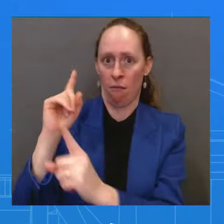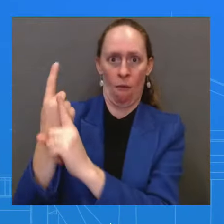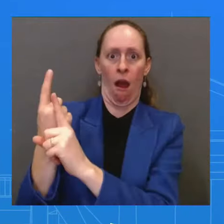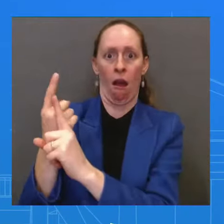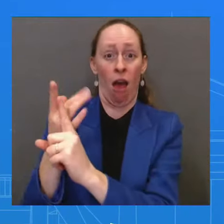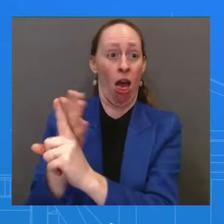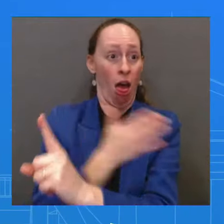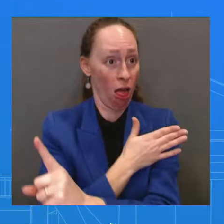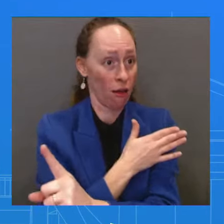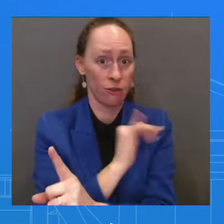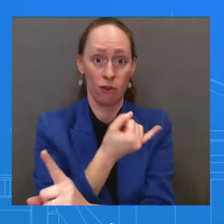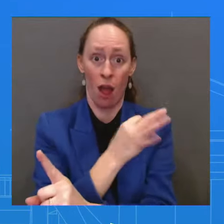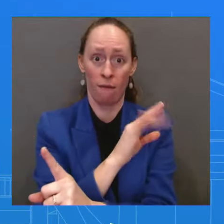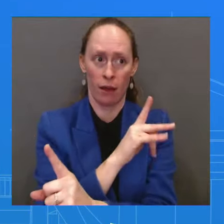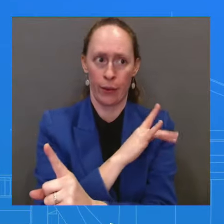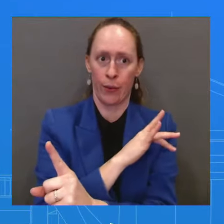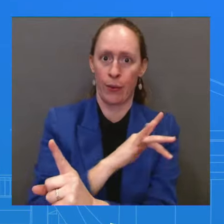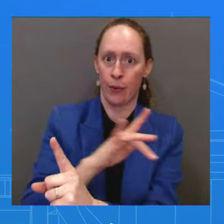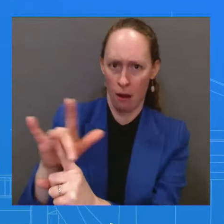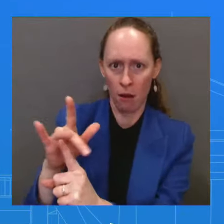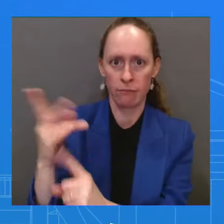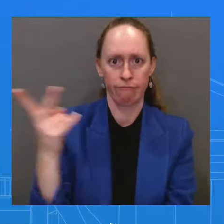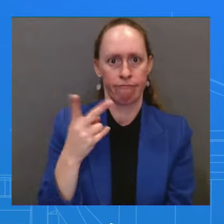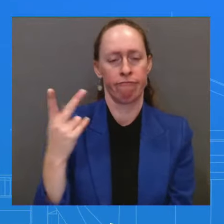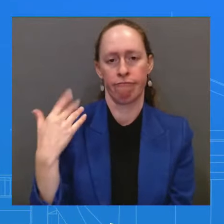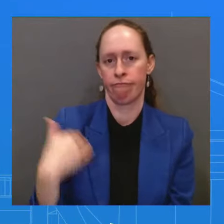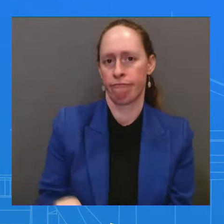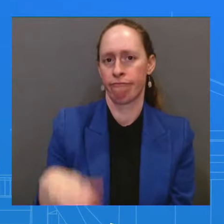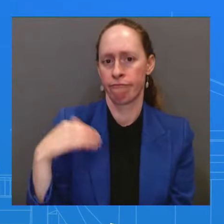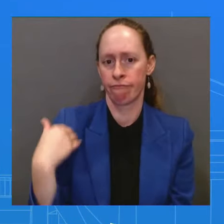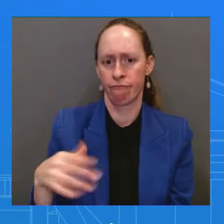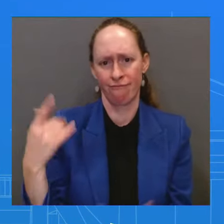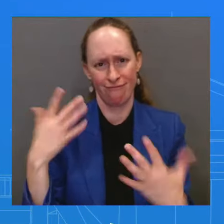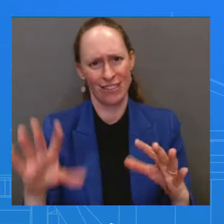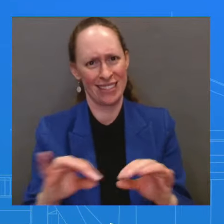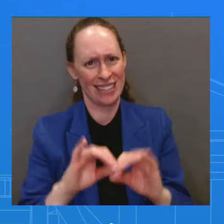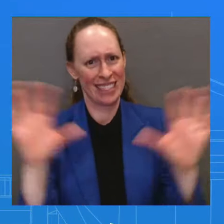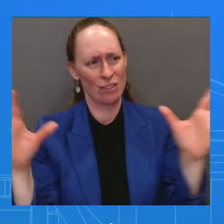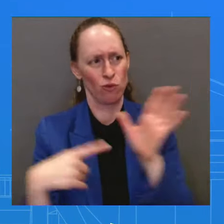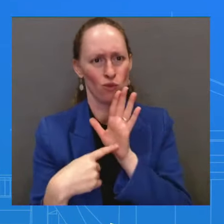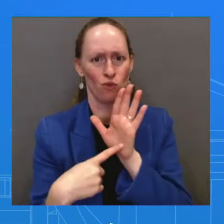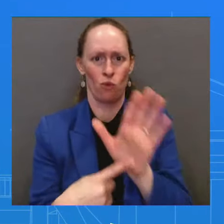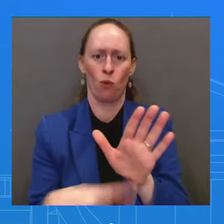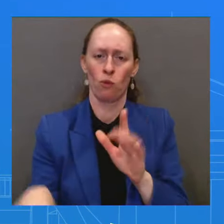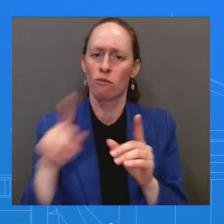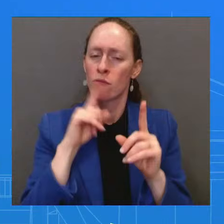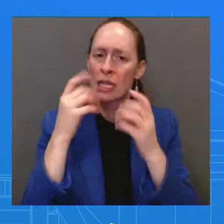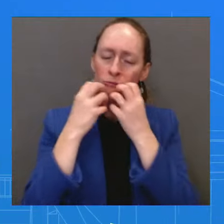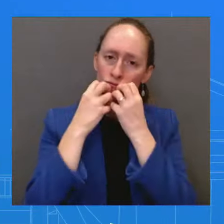And he'll continue to -- to -- to work through whatever else he can do to deal with climate change.